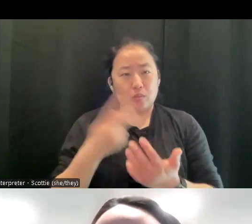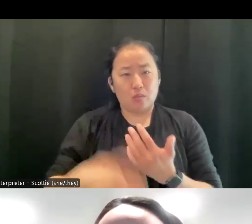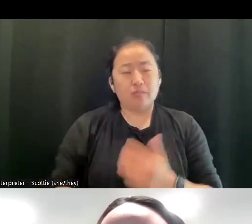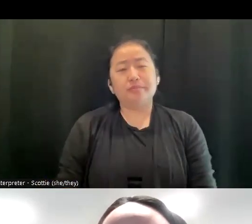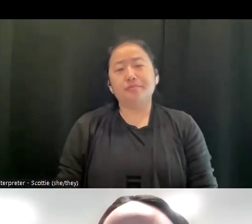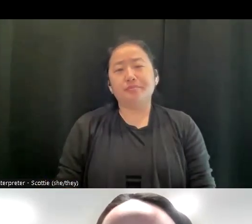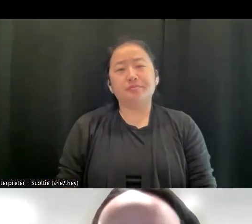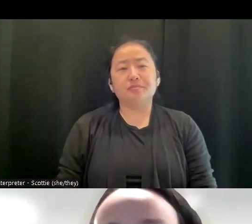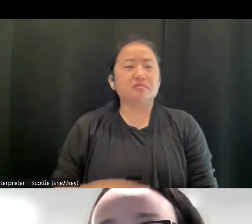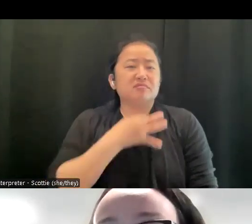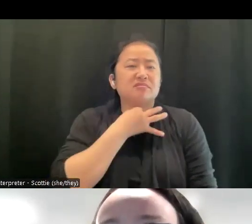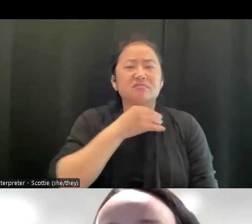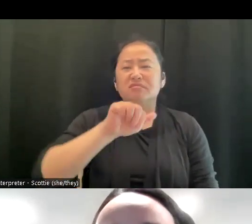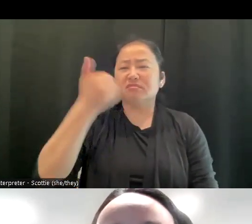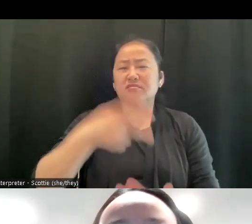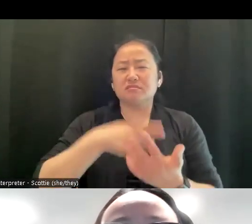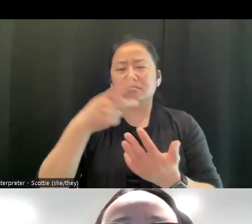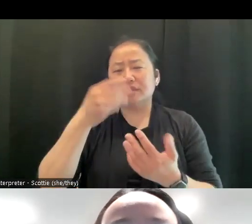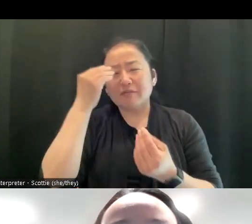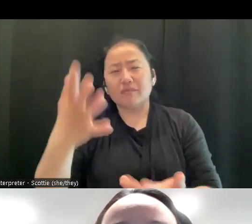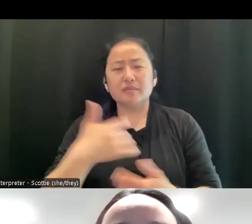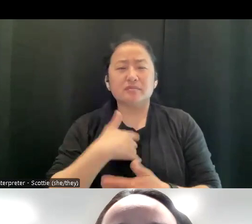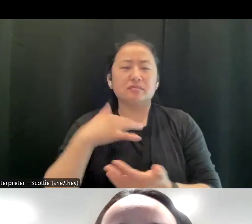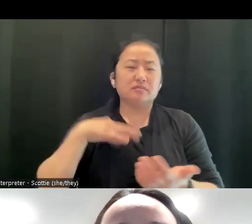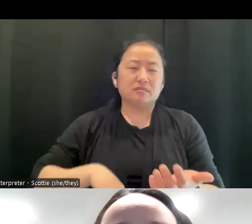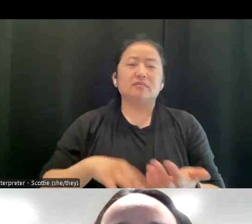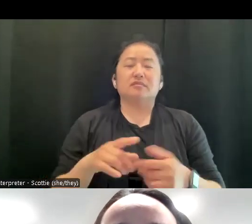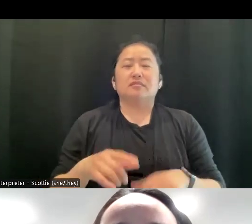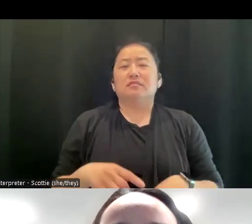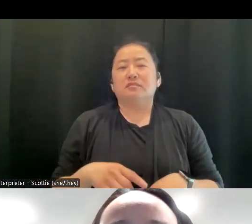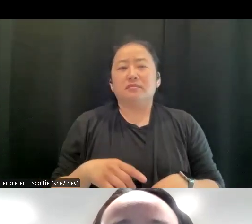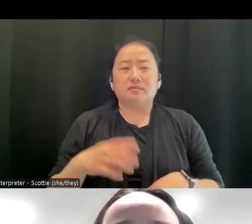some other information that you think might be helpful, the Administration For Community Living,